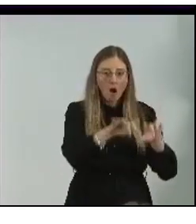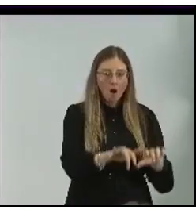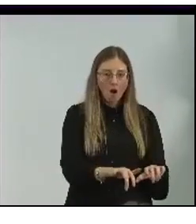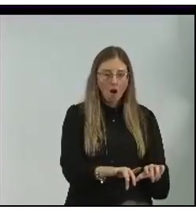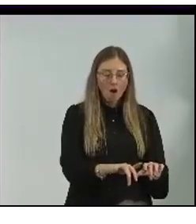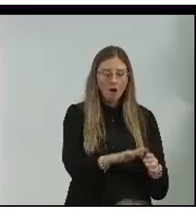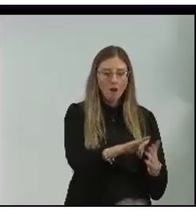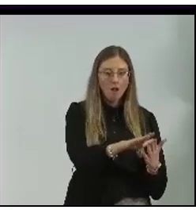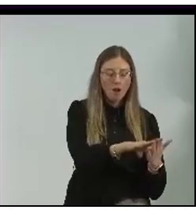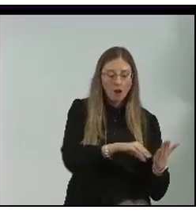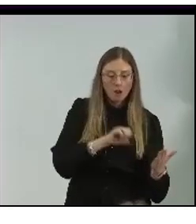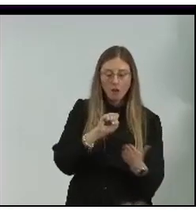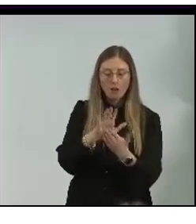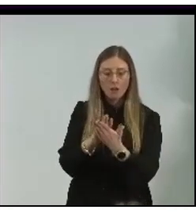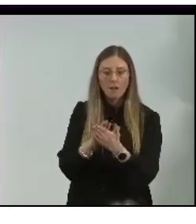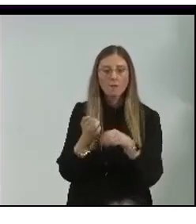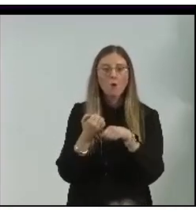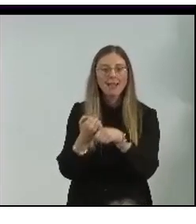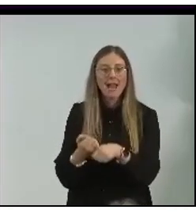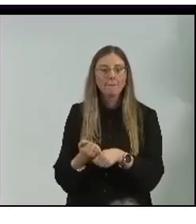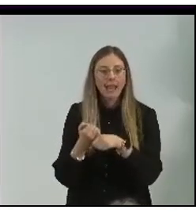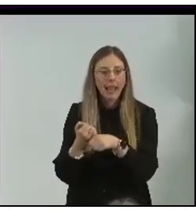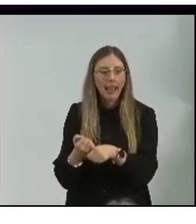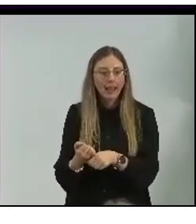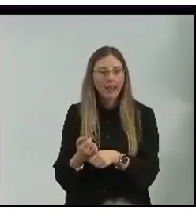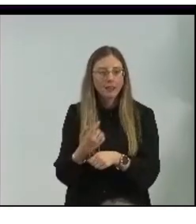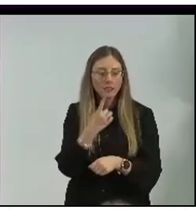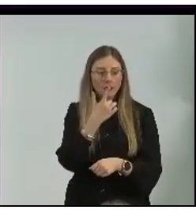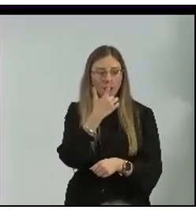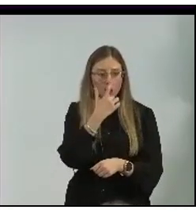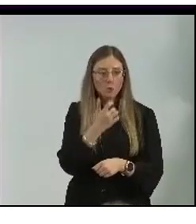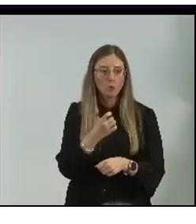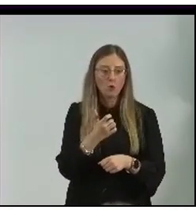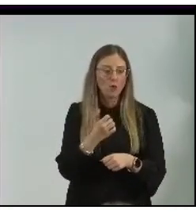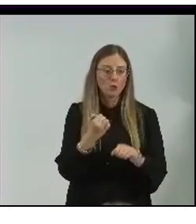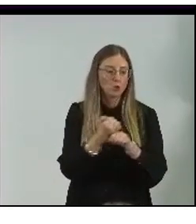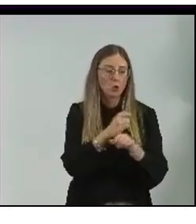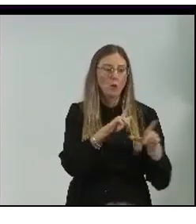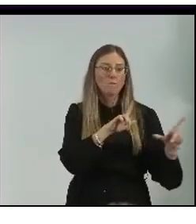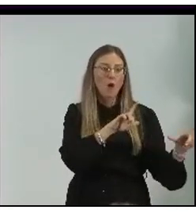or for a campaign, then you could also be writing copy for images because the